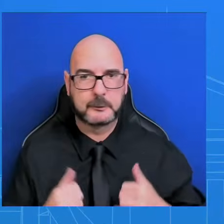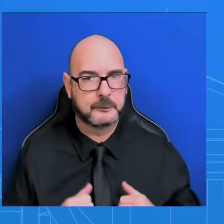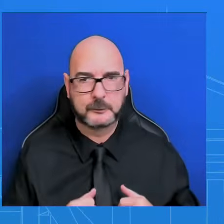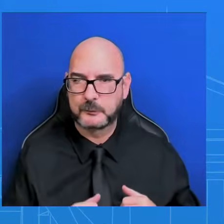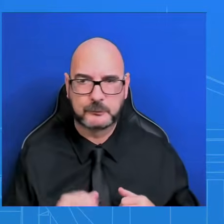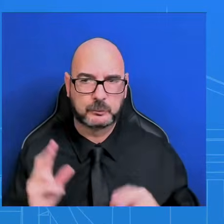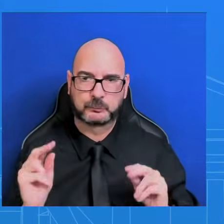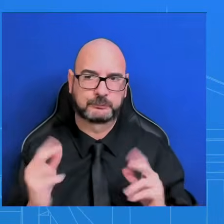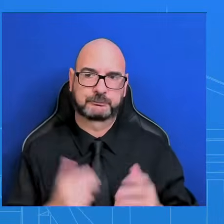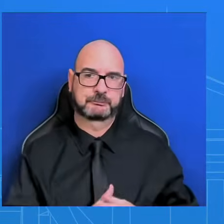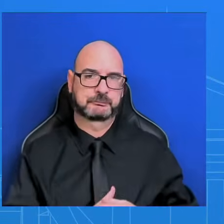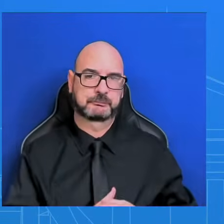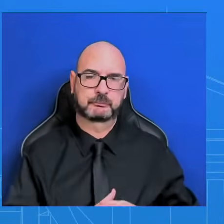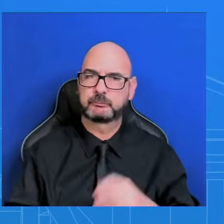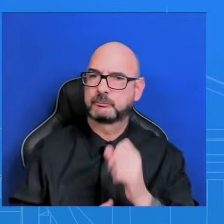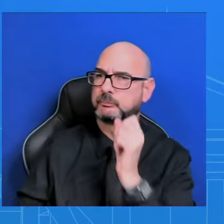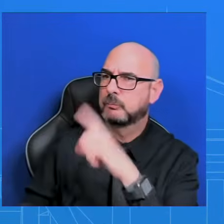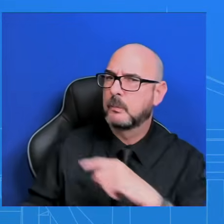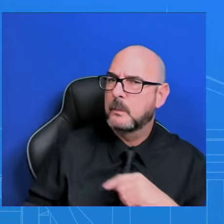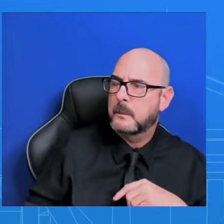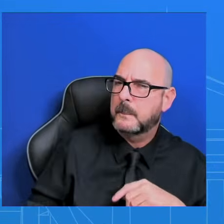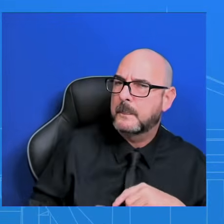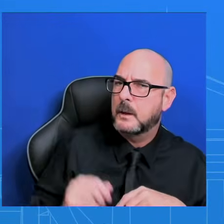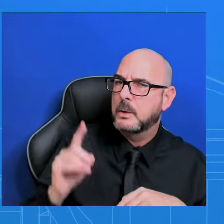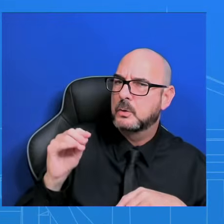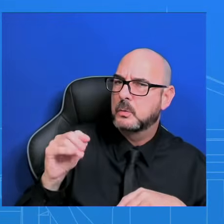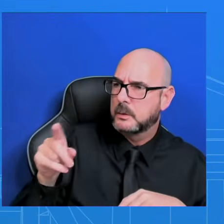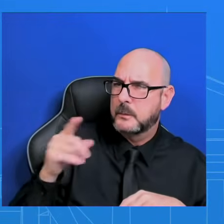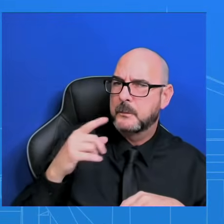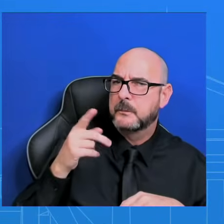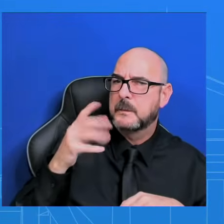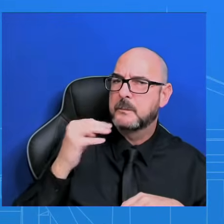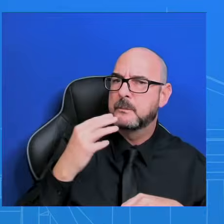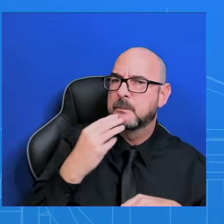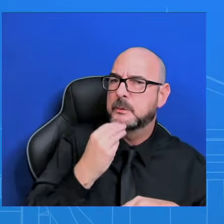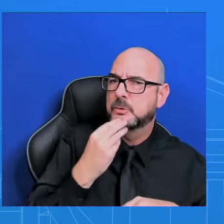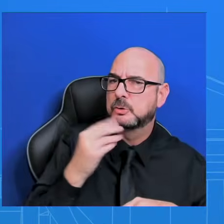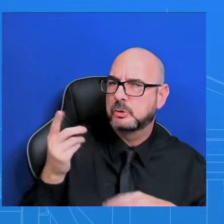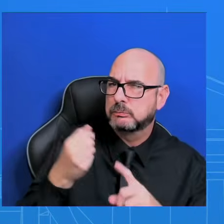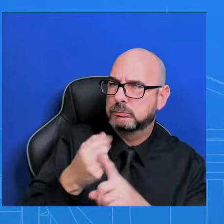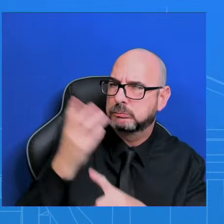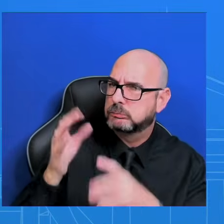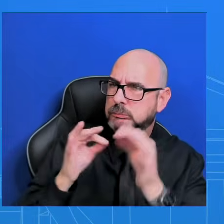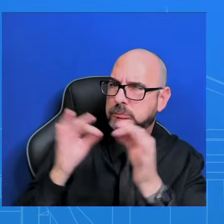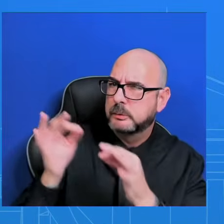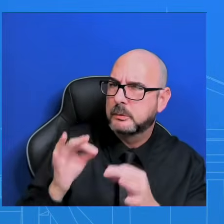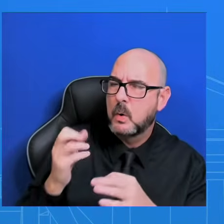Or it was a more general reiteration of the President's support for a two-state solution? Mr. Kirby: Again, without getting more beyond the readout,